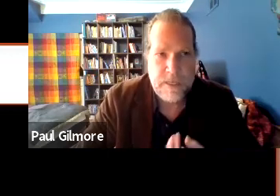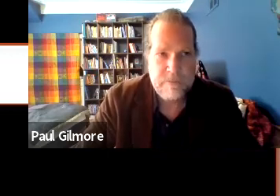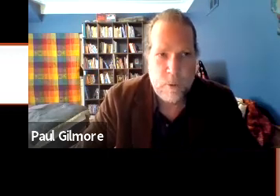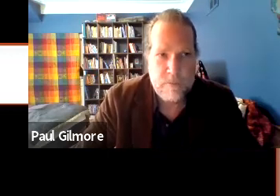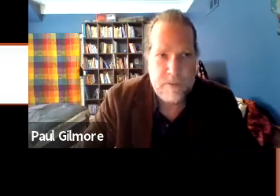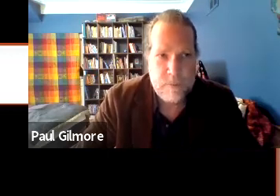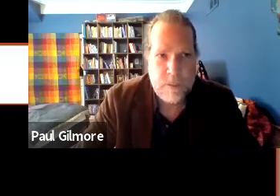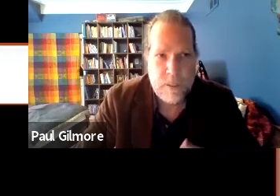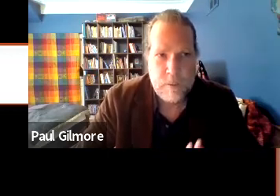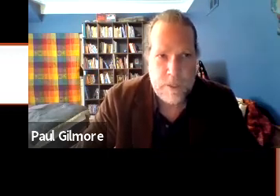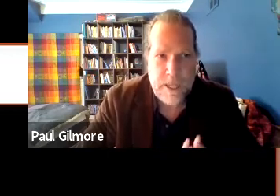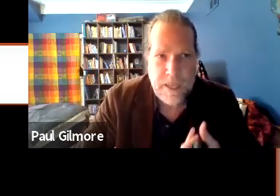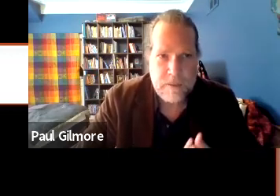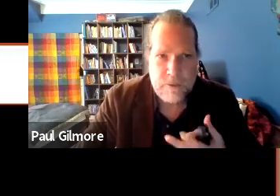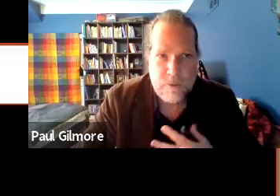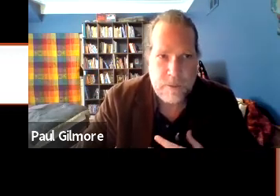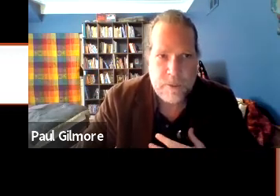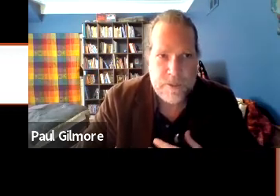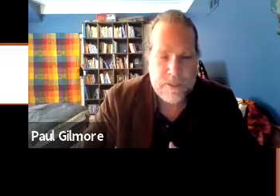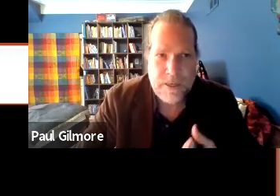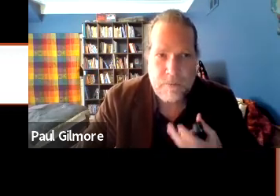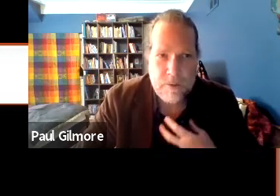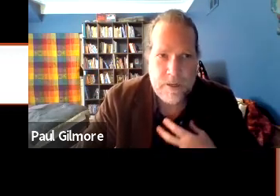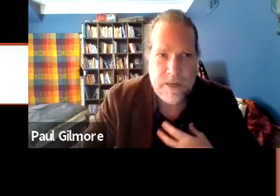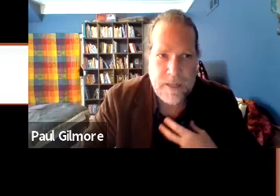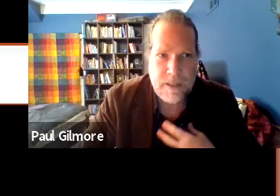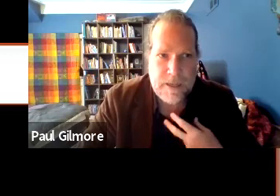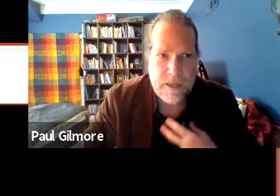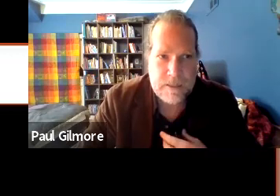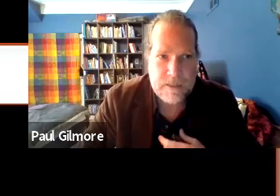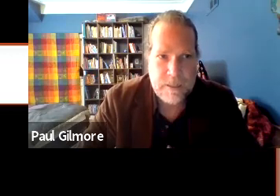native born people looking at the newcomers and saying, well, they're not like us.